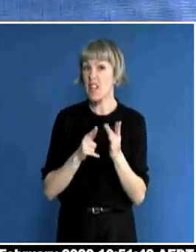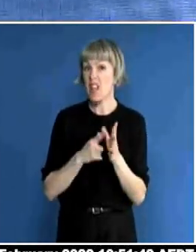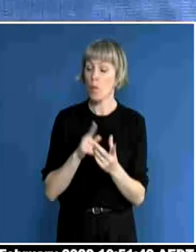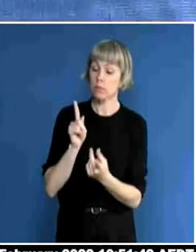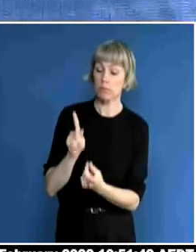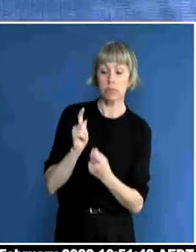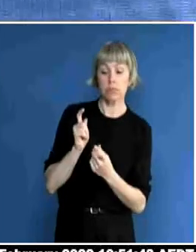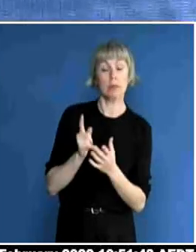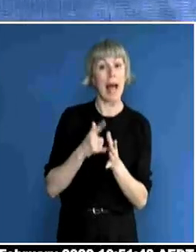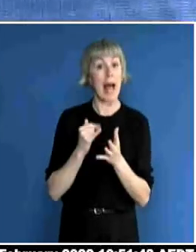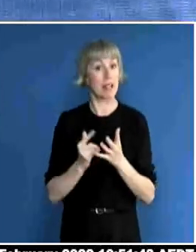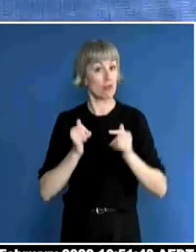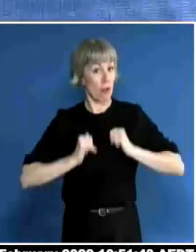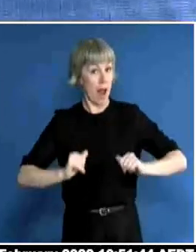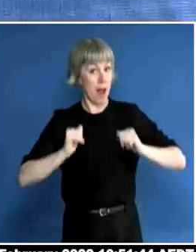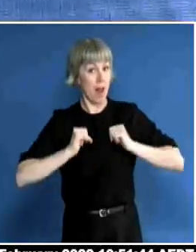much more than delivering training.